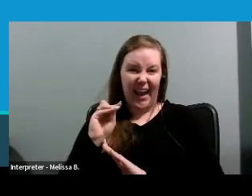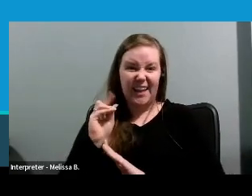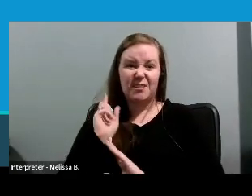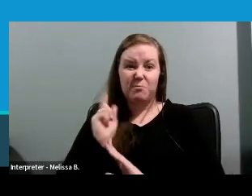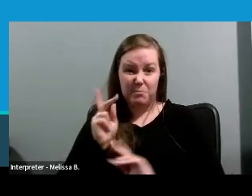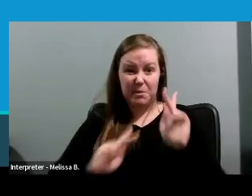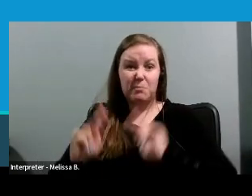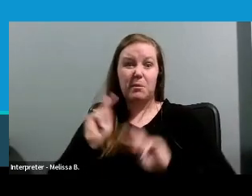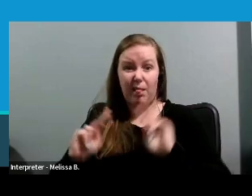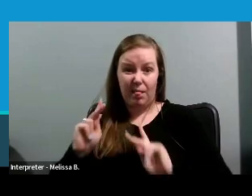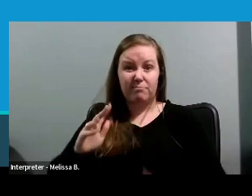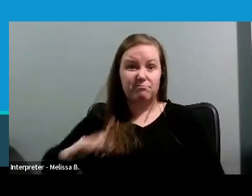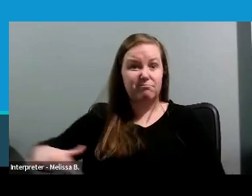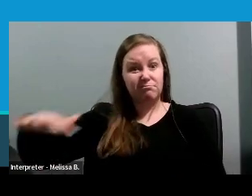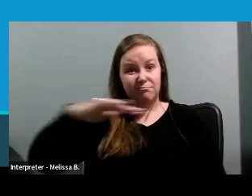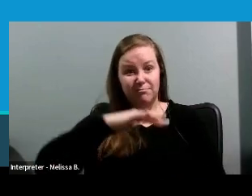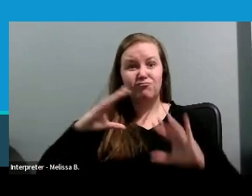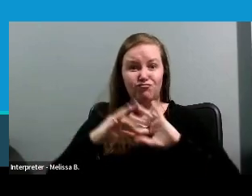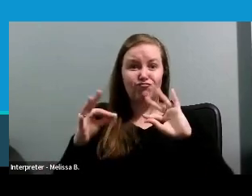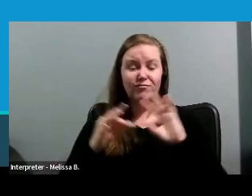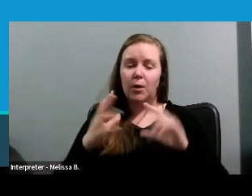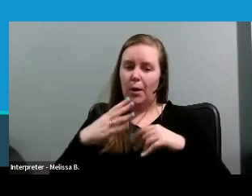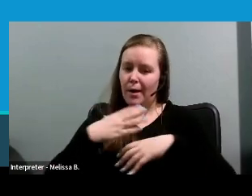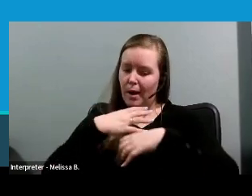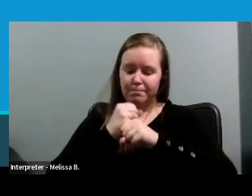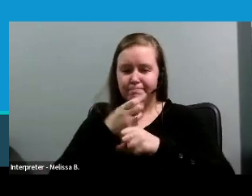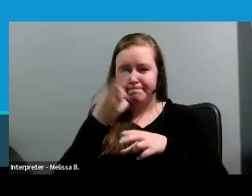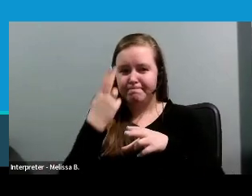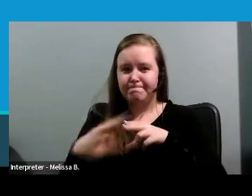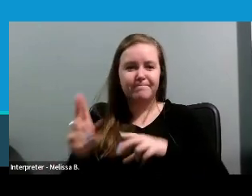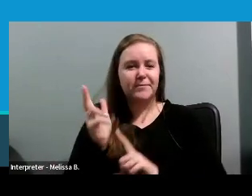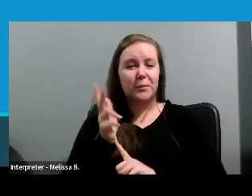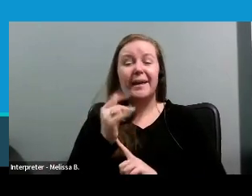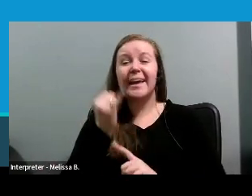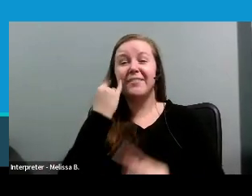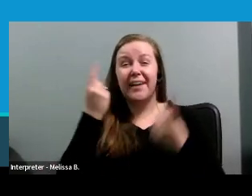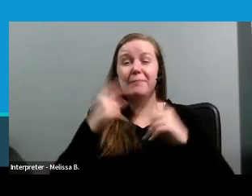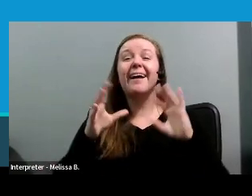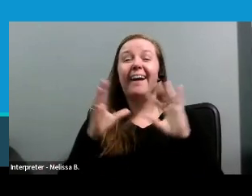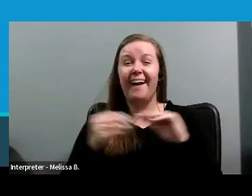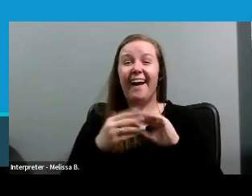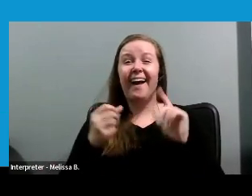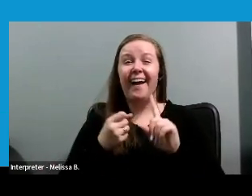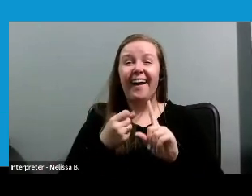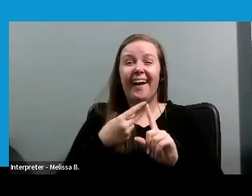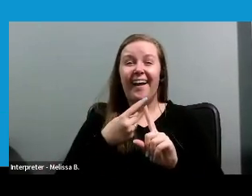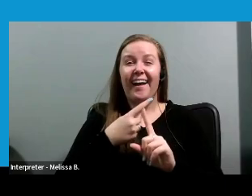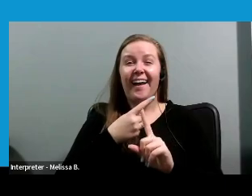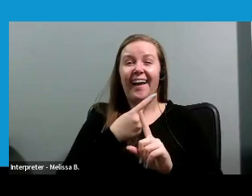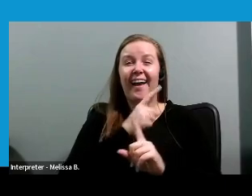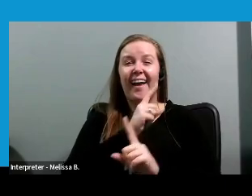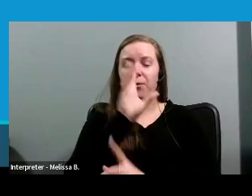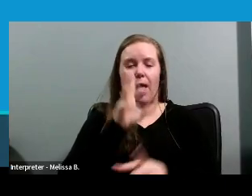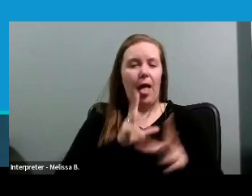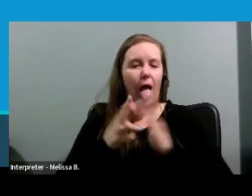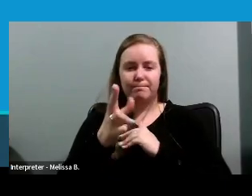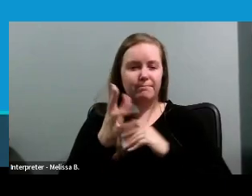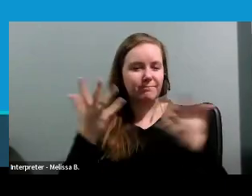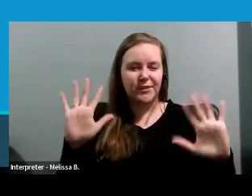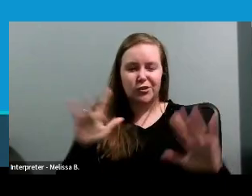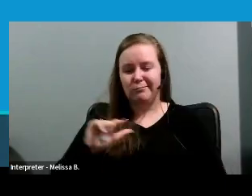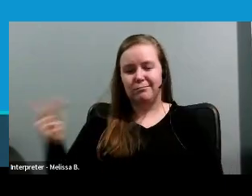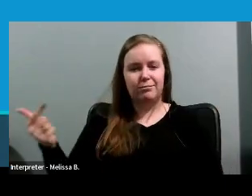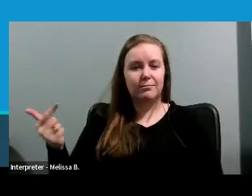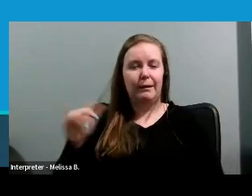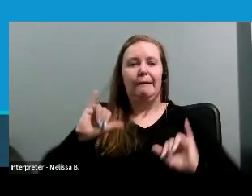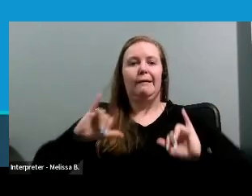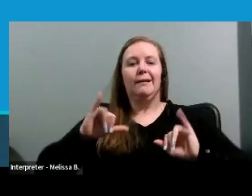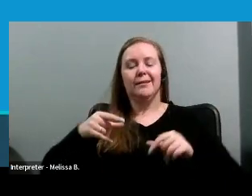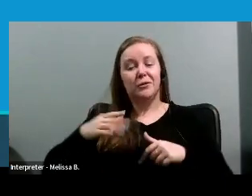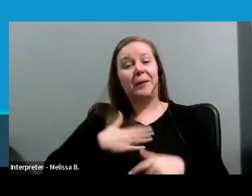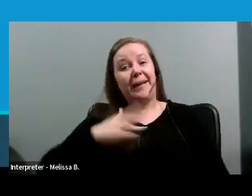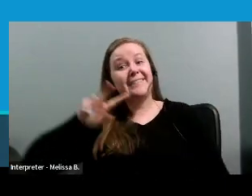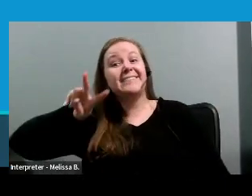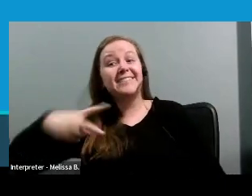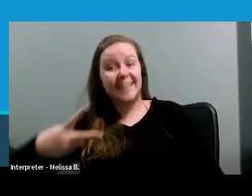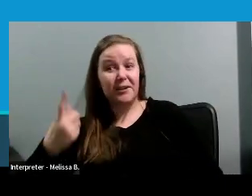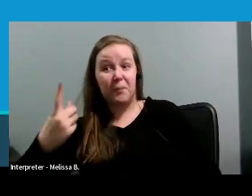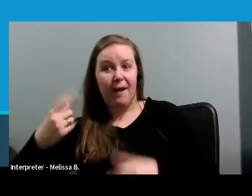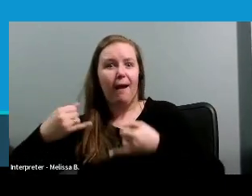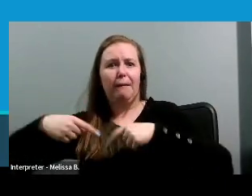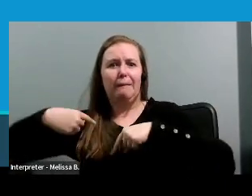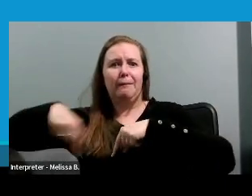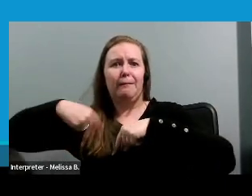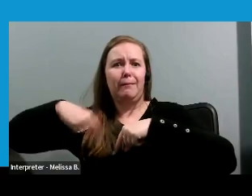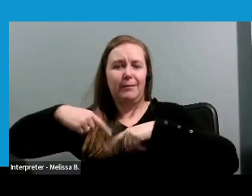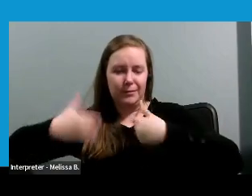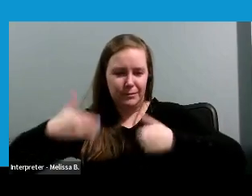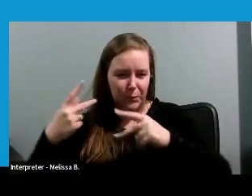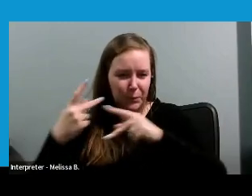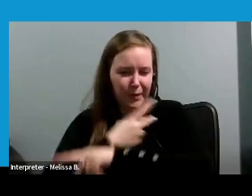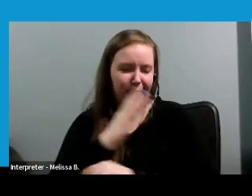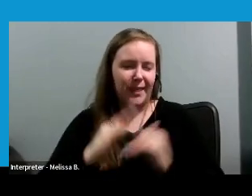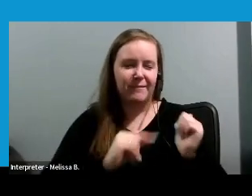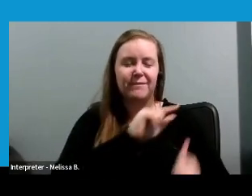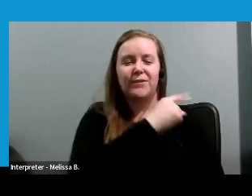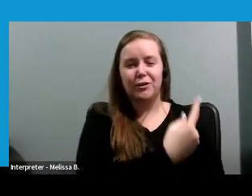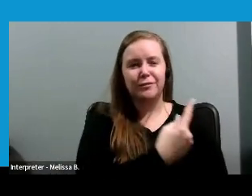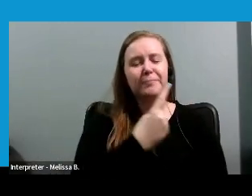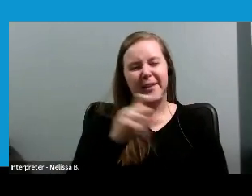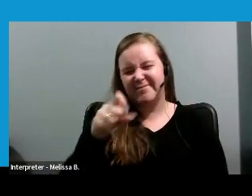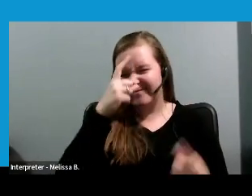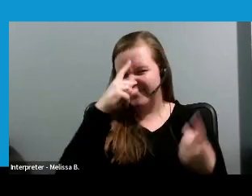Shannon Spencer (she/her): And they will… if you're not on topic, they will stop you. That was my experience. I felt a little bit more nervous for the second one than the first one, but, you know, it really varies. So thank you for sharing, everybody.